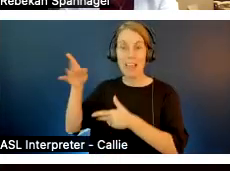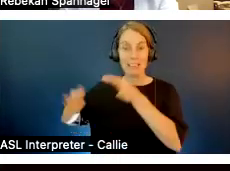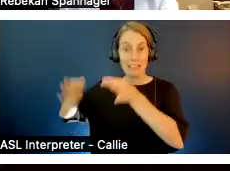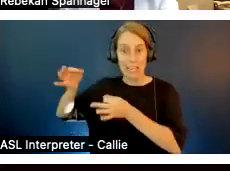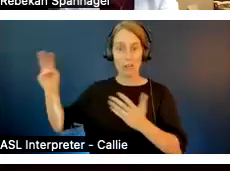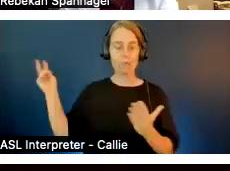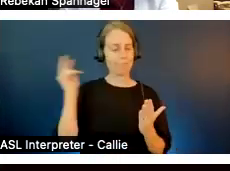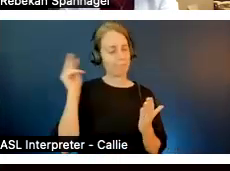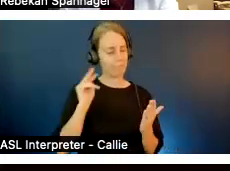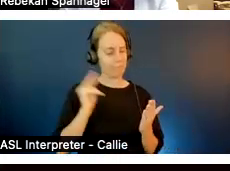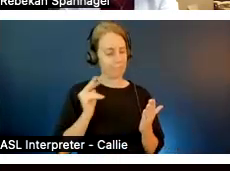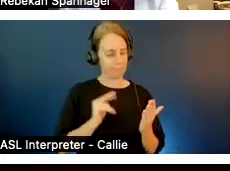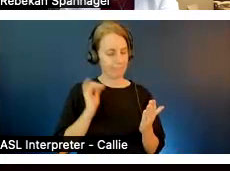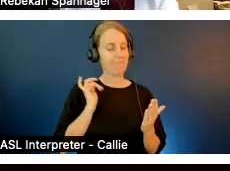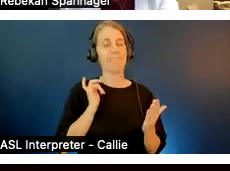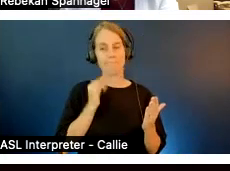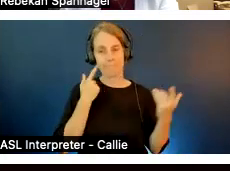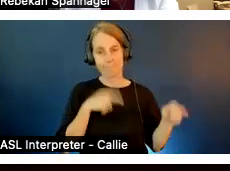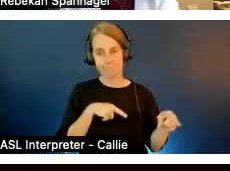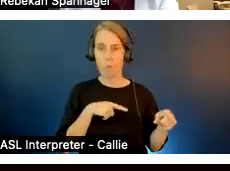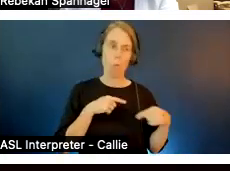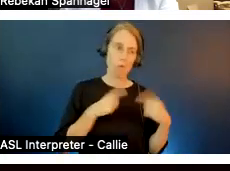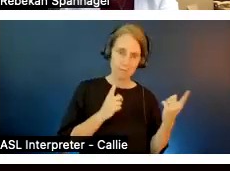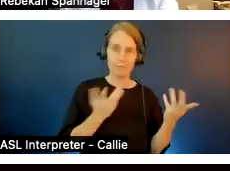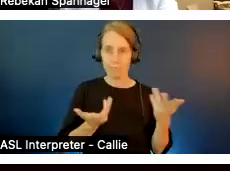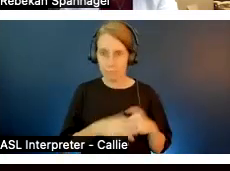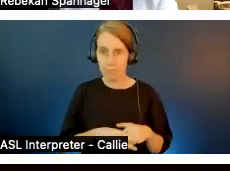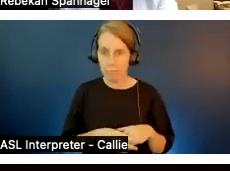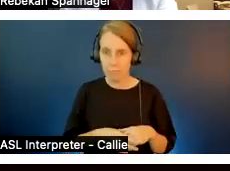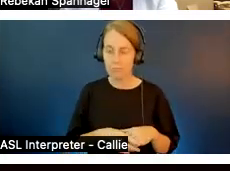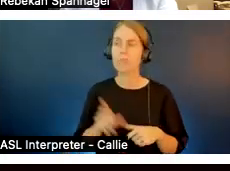then what's going to happen is the hearing officer is going to want to get information they're going